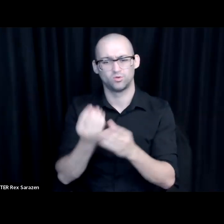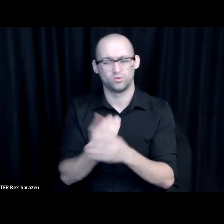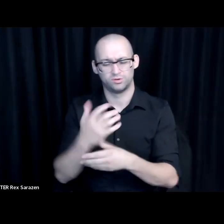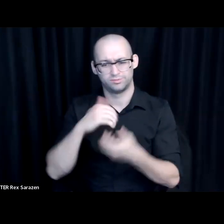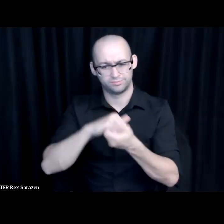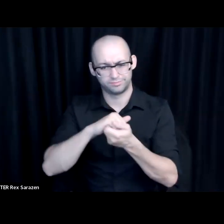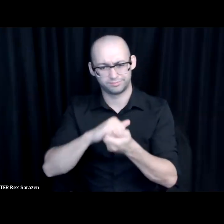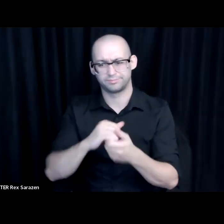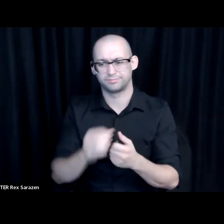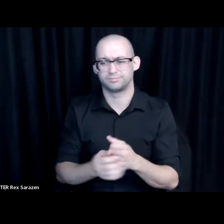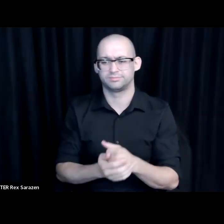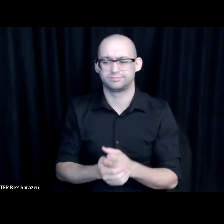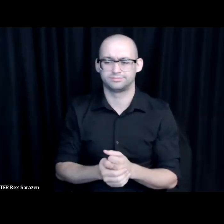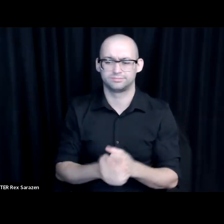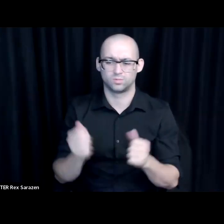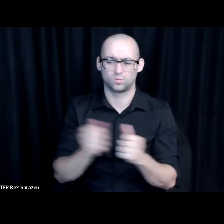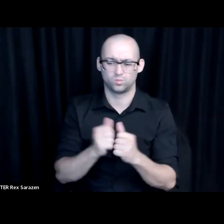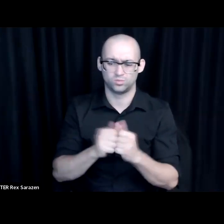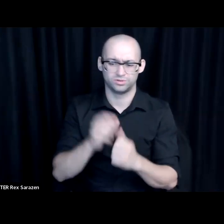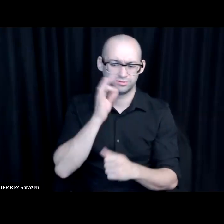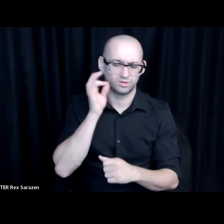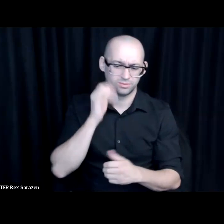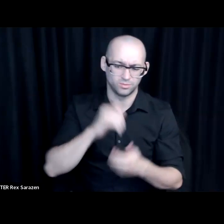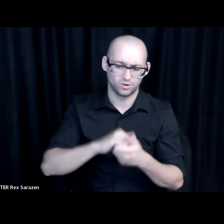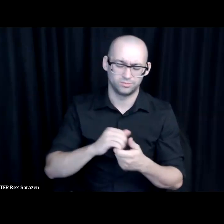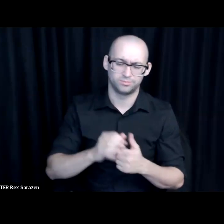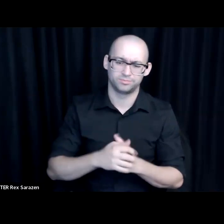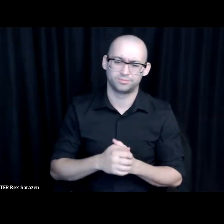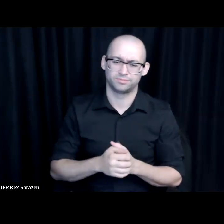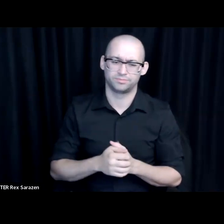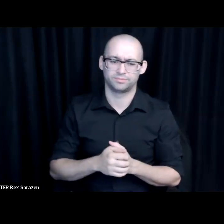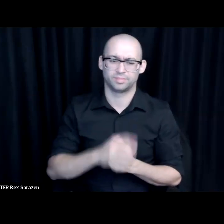partners. And I think what you underscored is this is such an important moment in time,